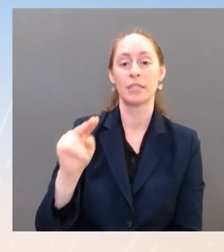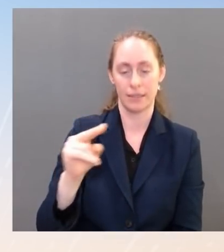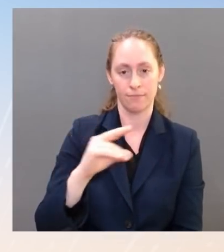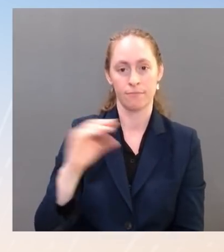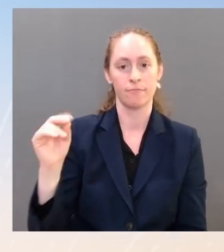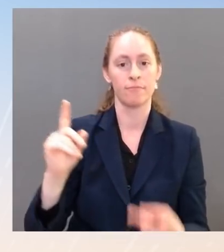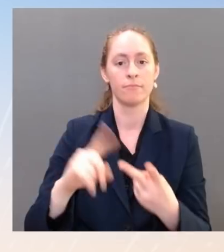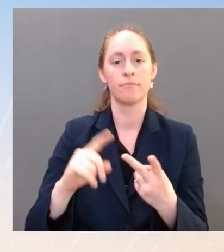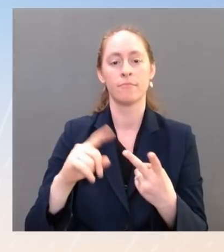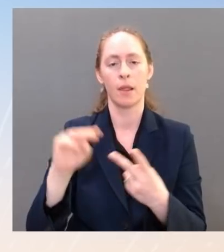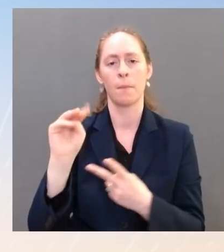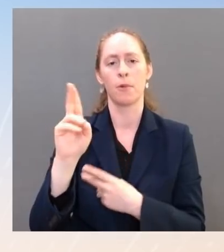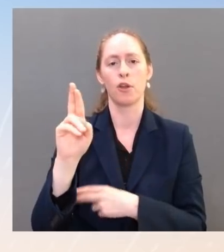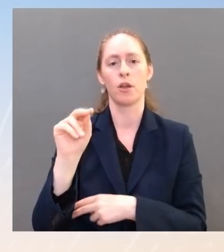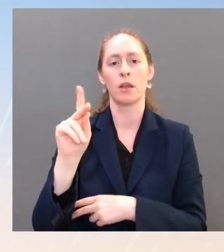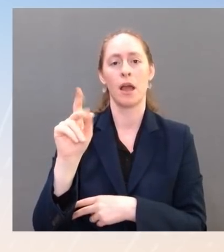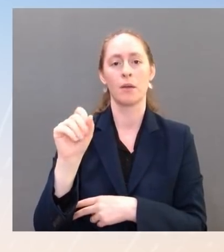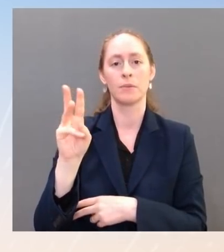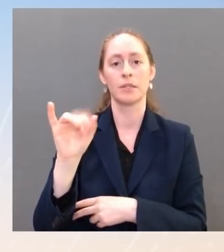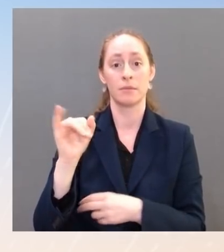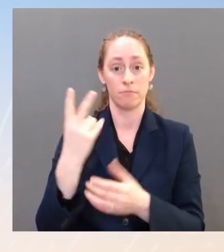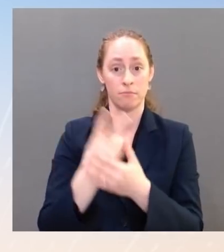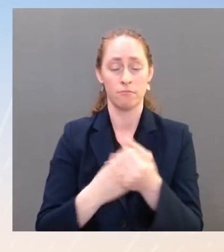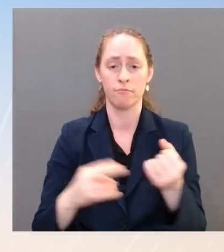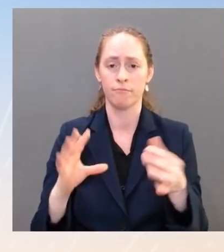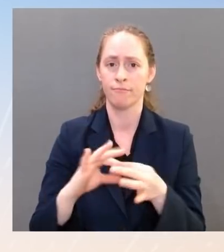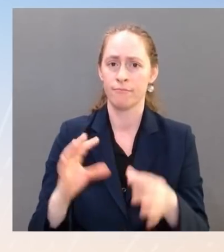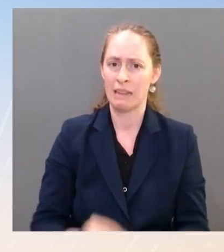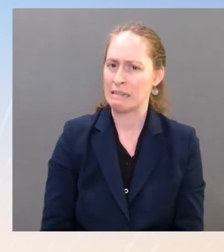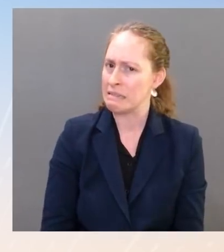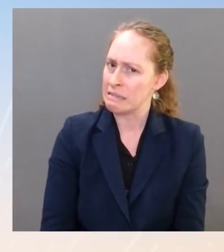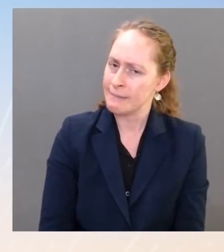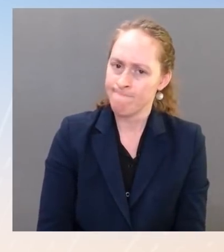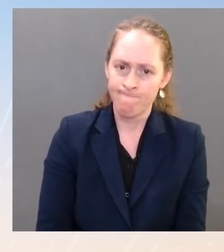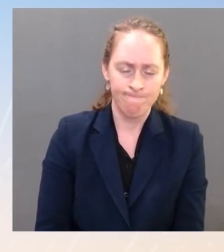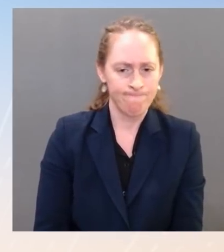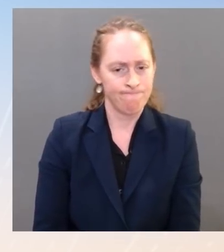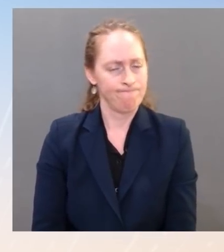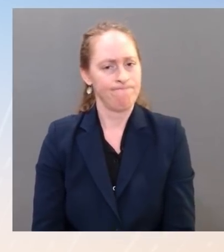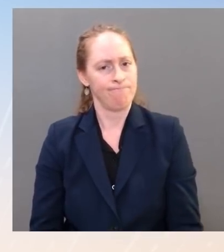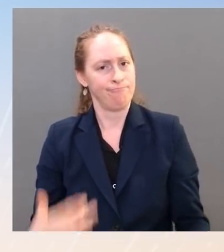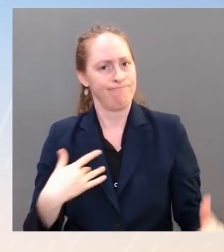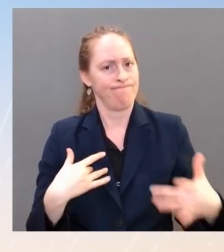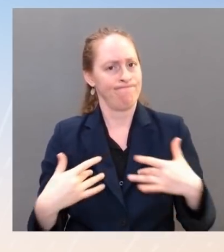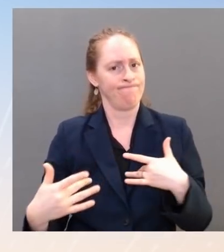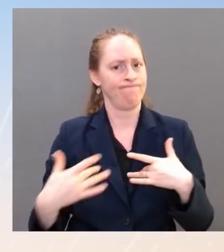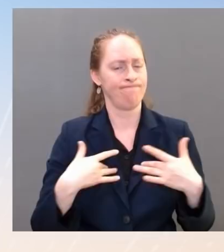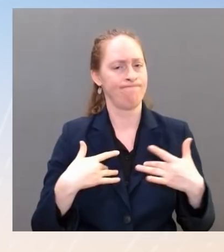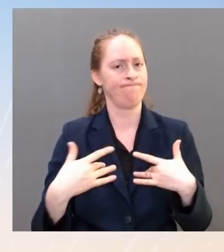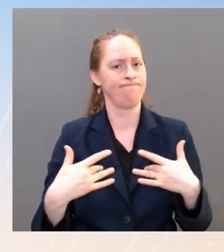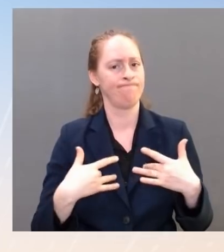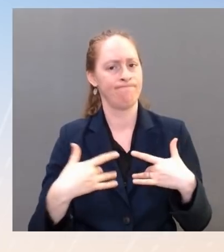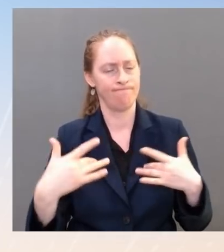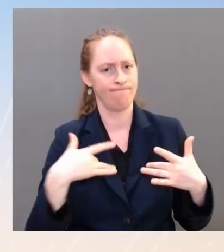of critical mineral provisions of the infrastructure law that kind of went permit by a permanent, but said that there were a number of deadlines